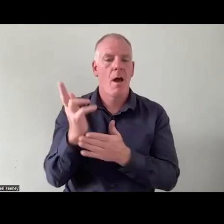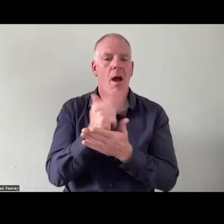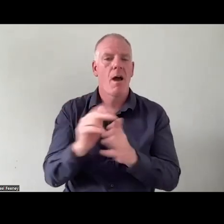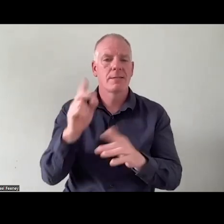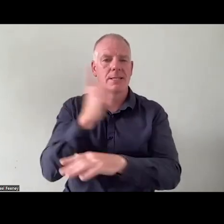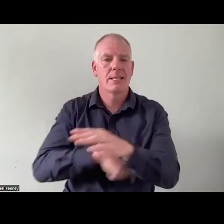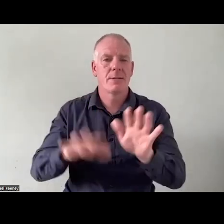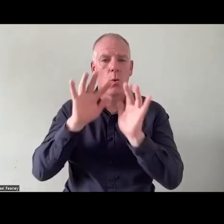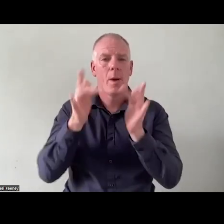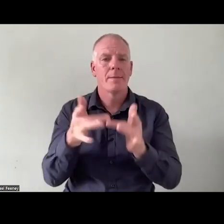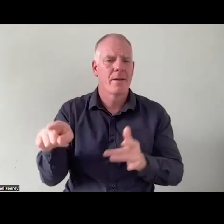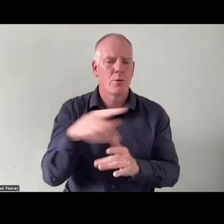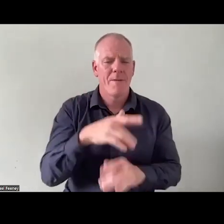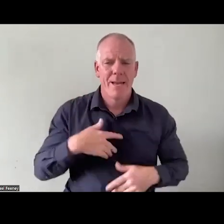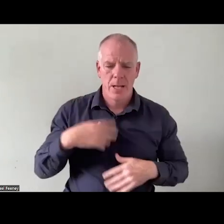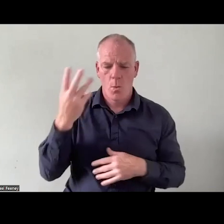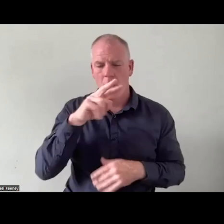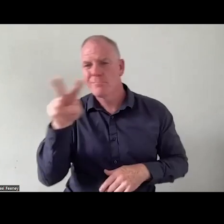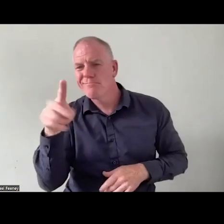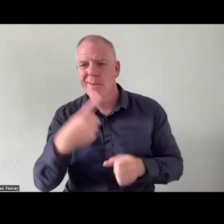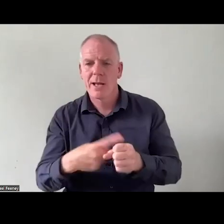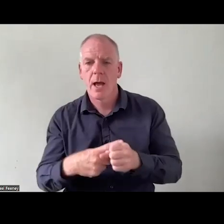So, if there's anything that you want to watch back, it will be available to do so,